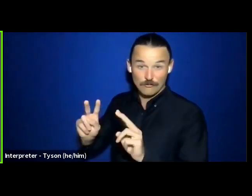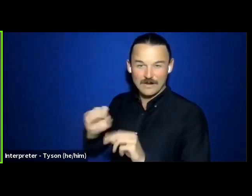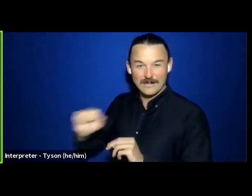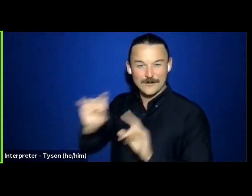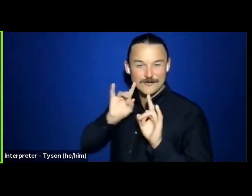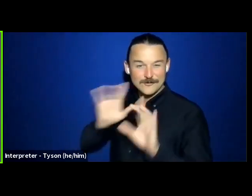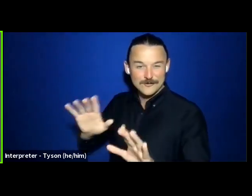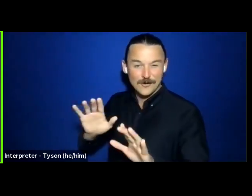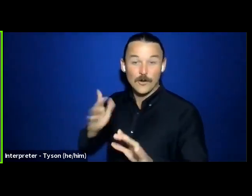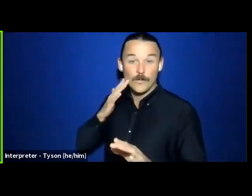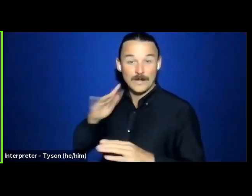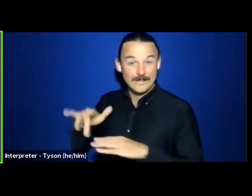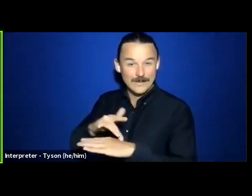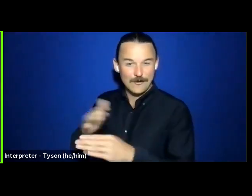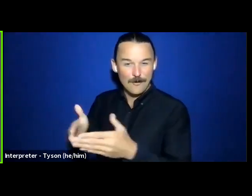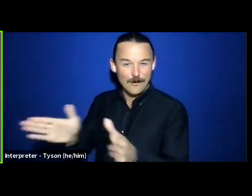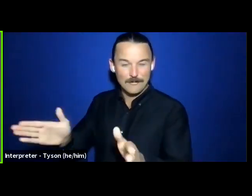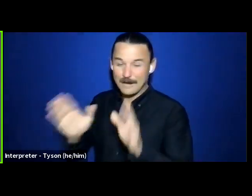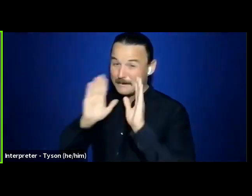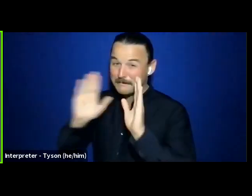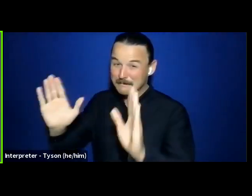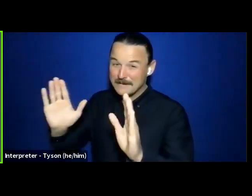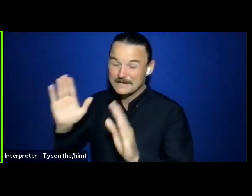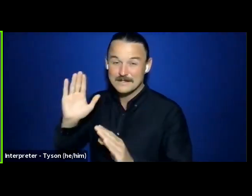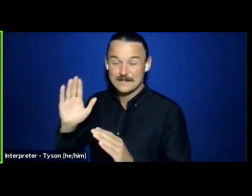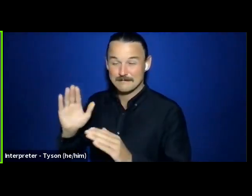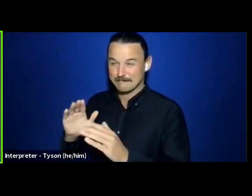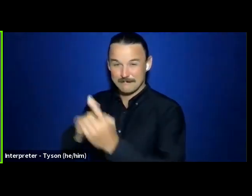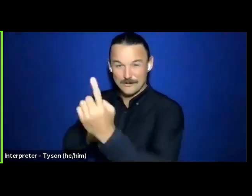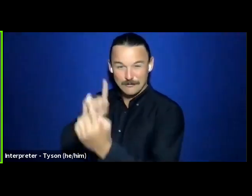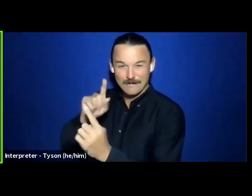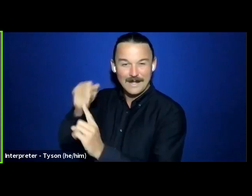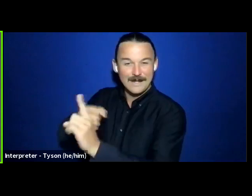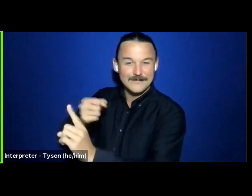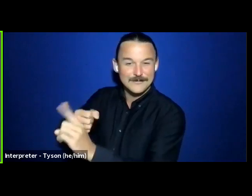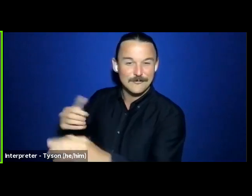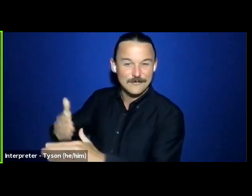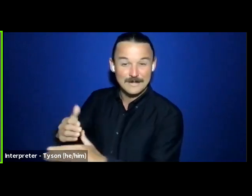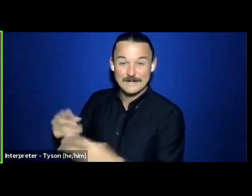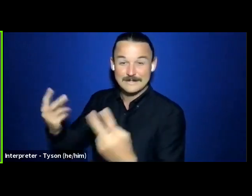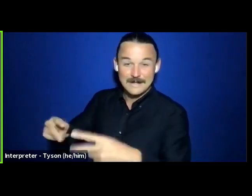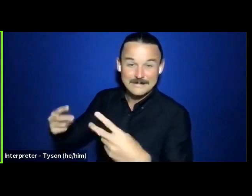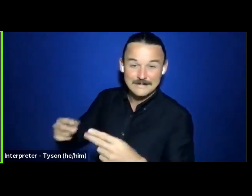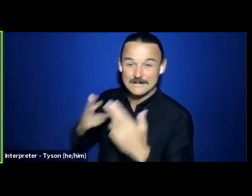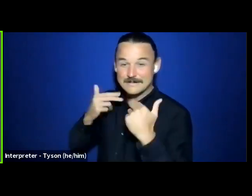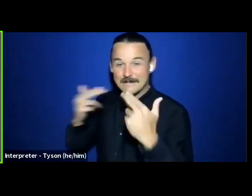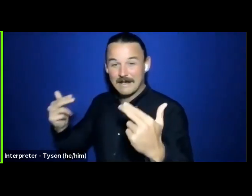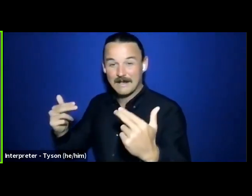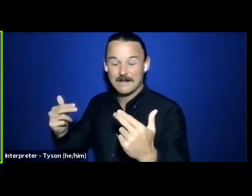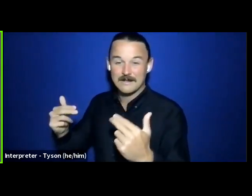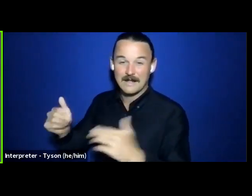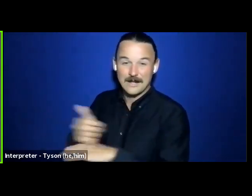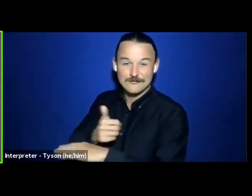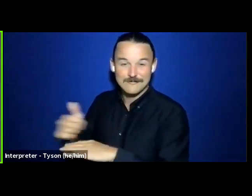incredible shows when the theaters are open and do wonderful mentoring and advocacy work as well. a dancer a dancer, singer and actor a dancer, singer and actress,